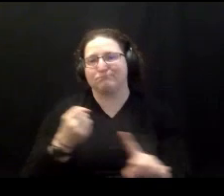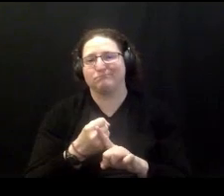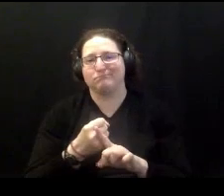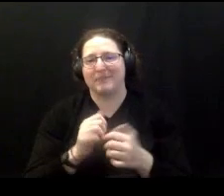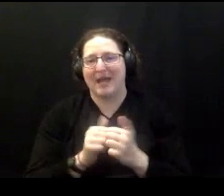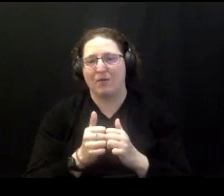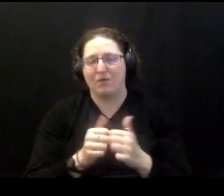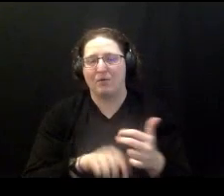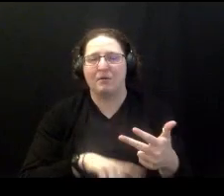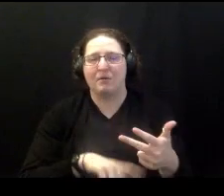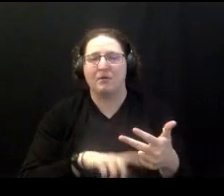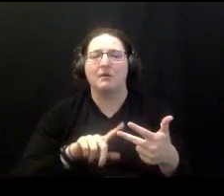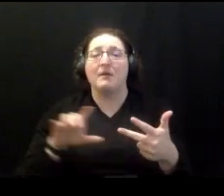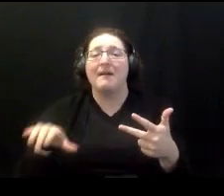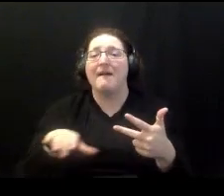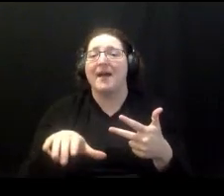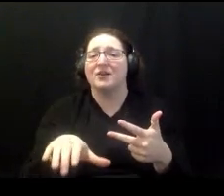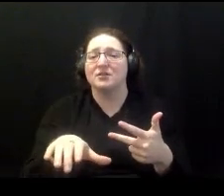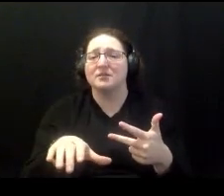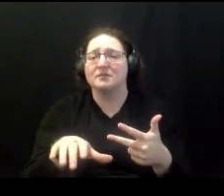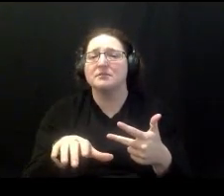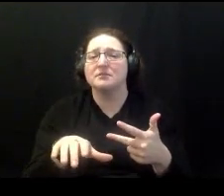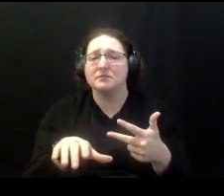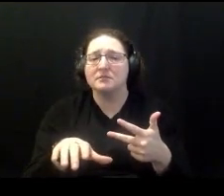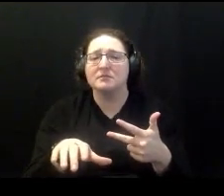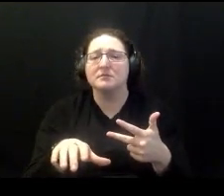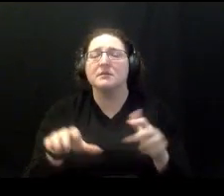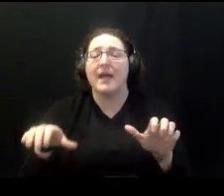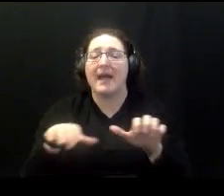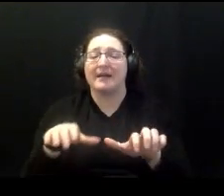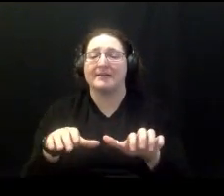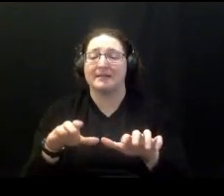actions or measures that have been taken to either reduce the possibility that a